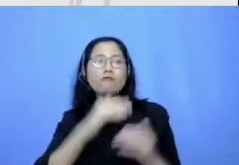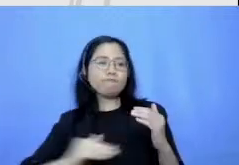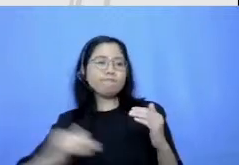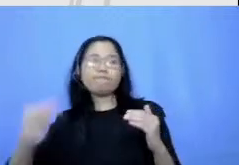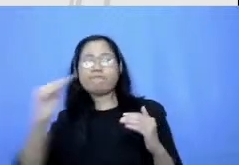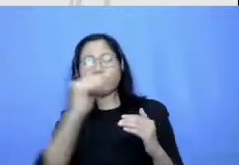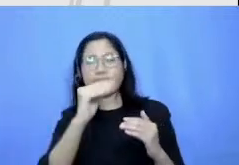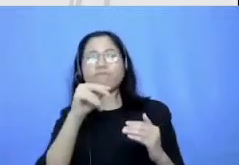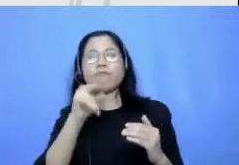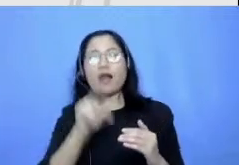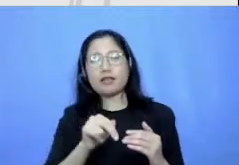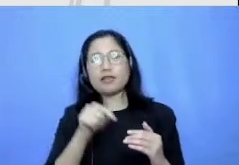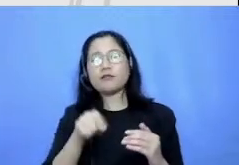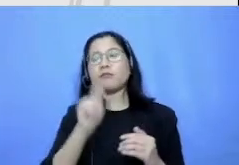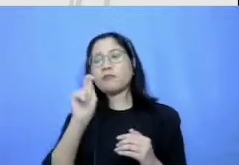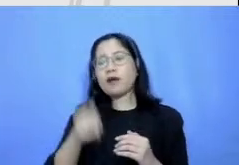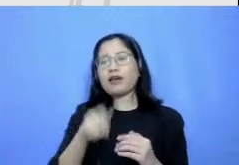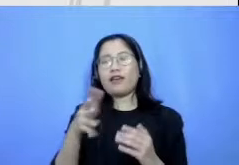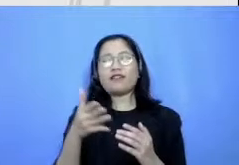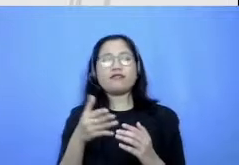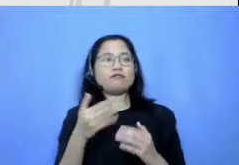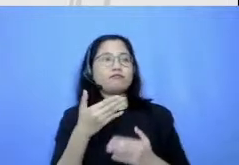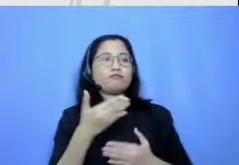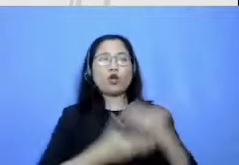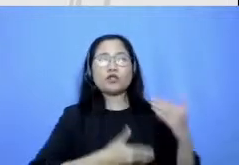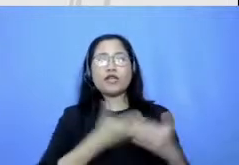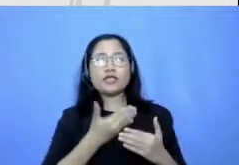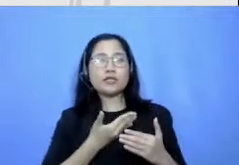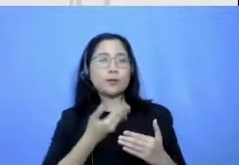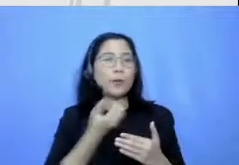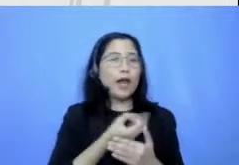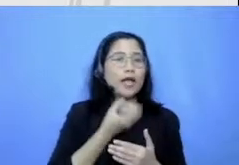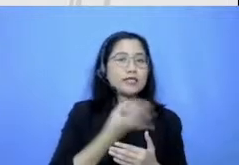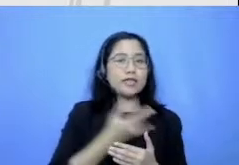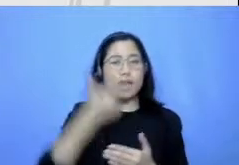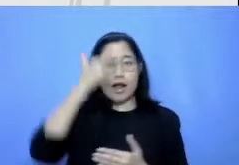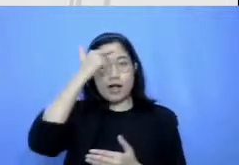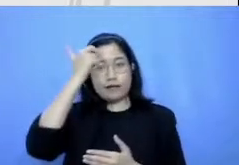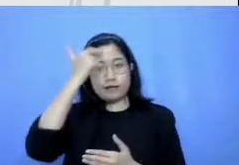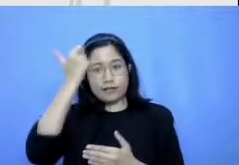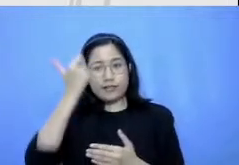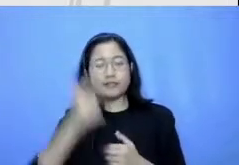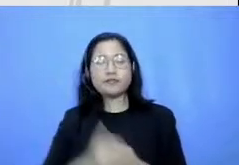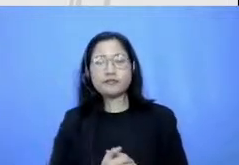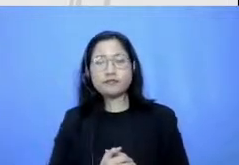in the kabeh scenario, ladies and gentlemen. What if for example we use